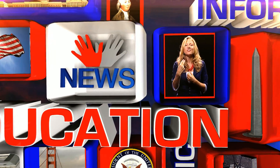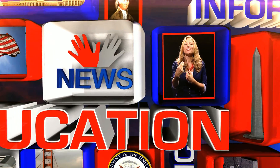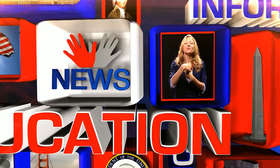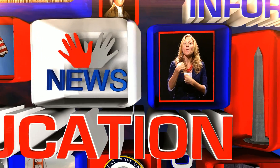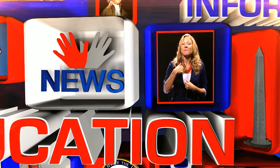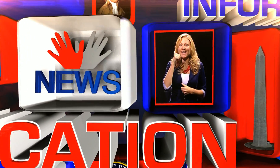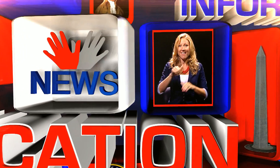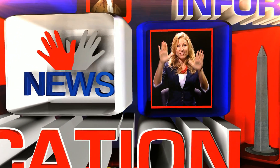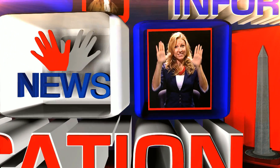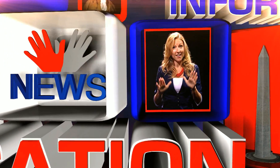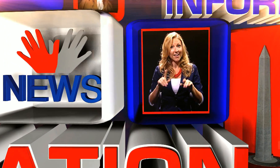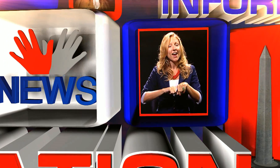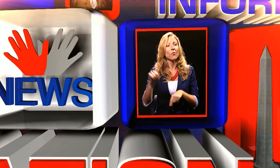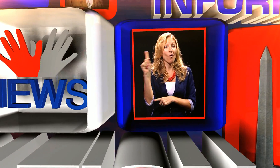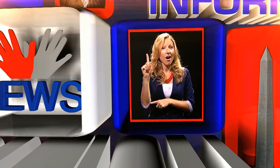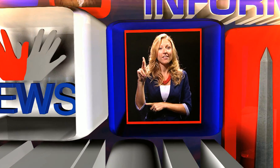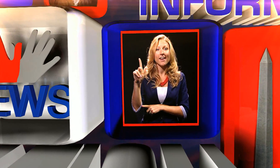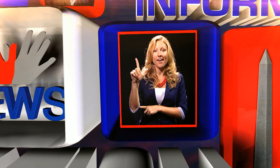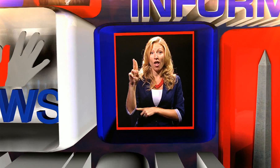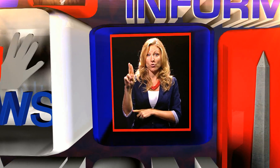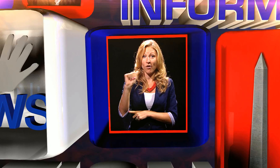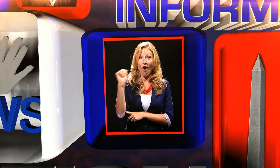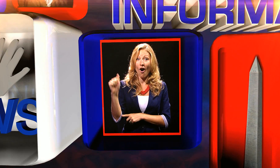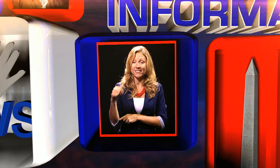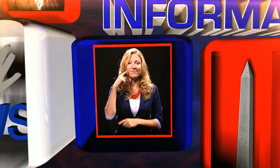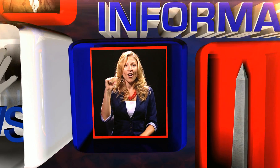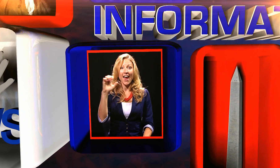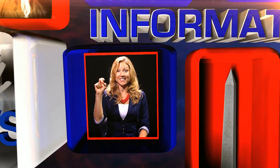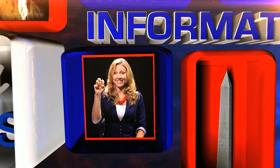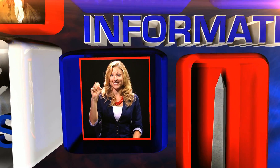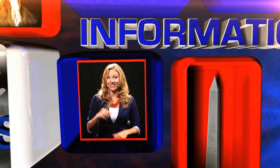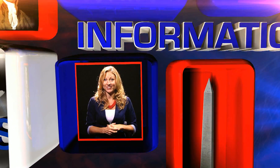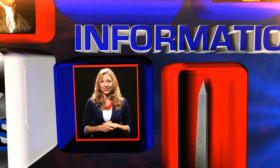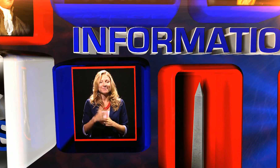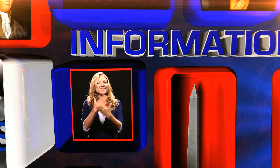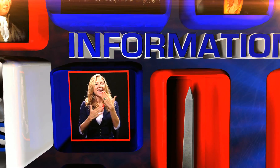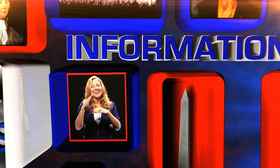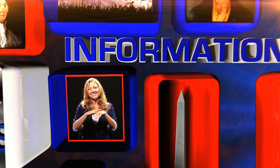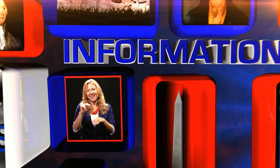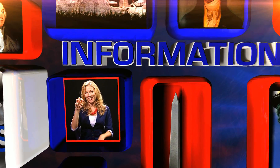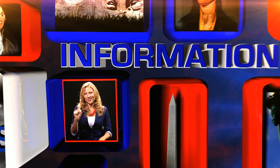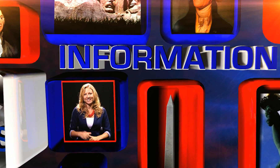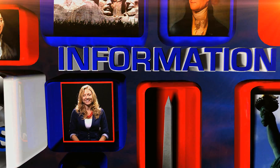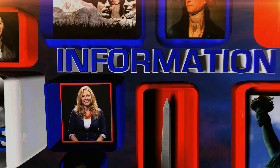00 PM ON KLRU AUSTIN FOR ACCESS NEWS, HANDS ON NEWS.